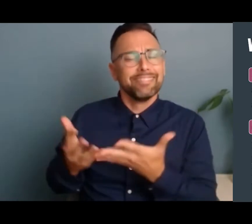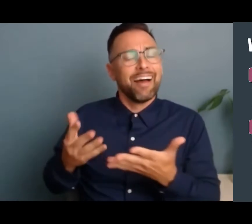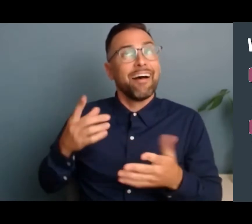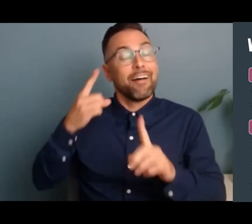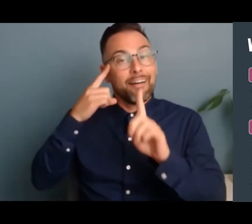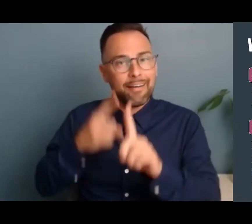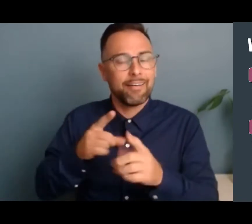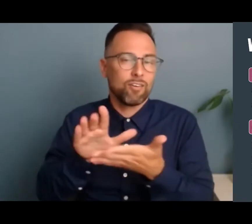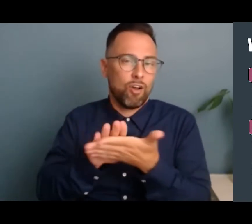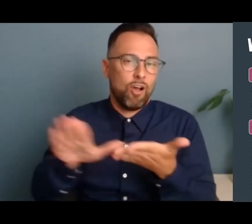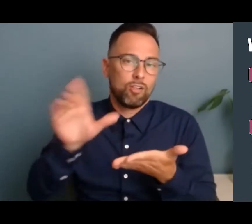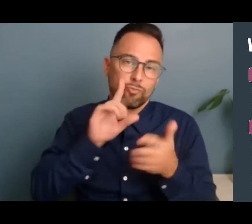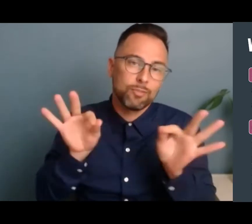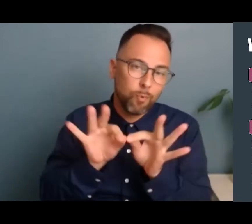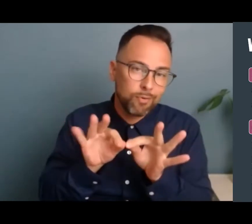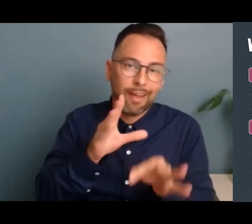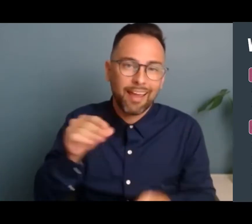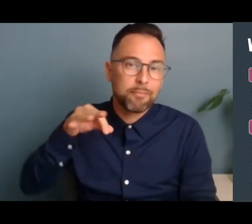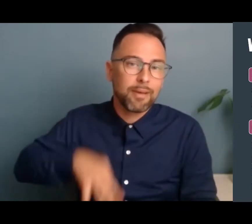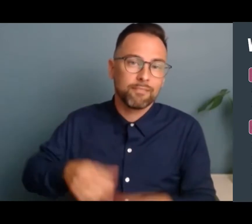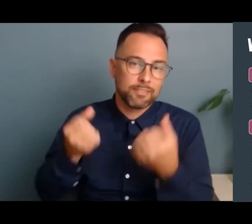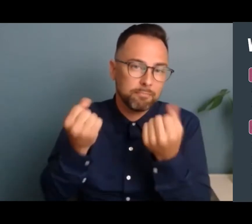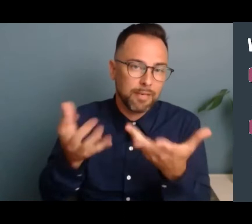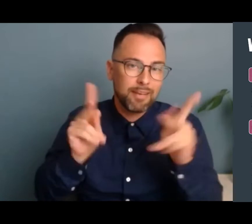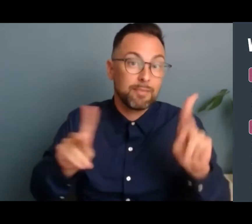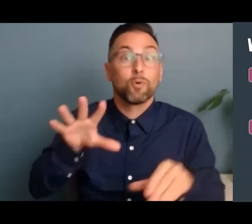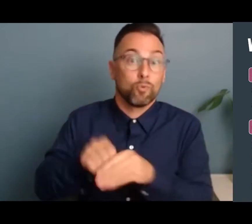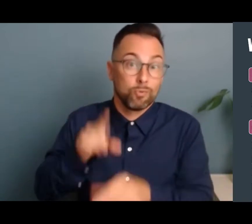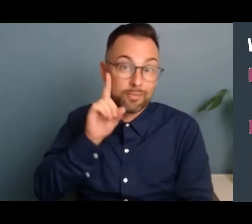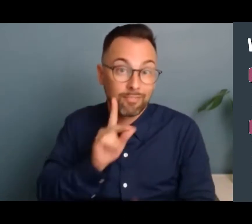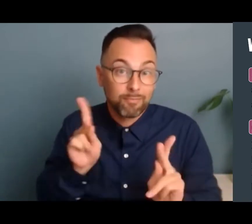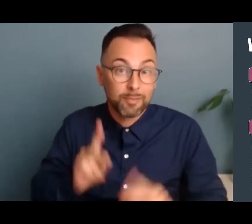civically involved, those areas were also impacted due to having attended.